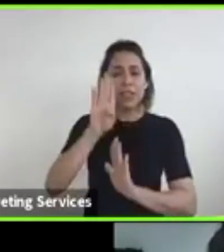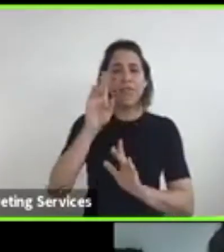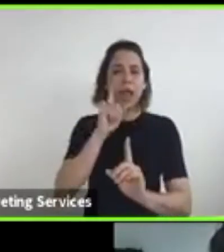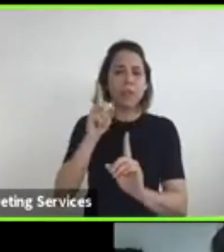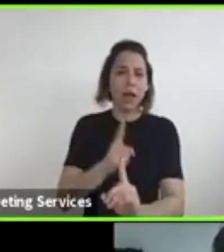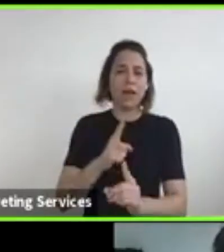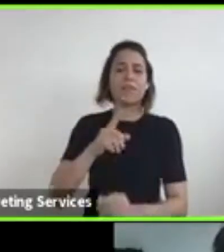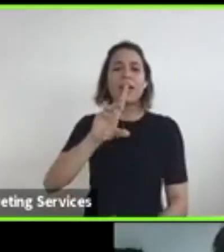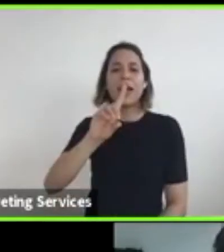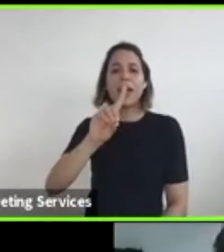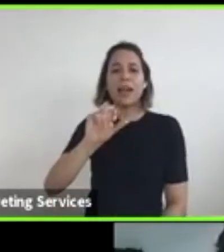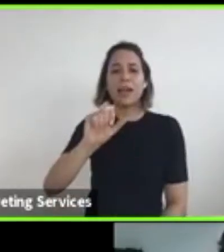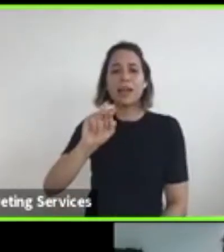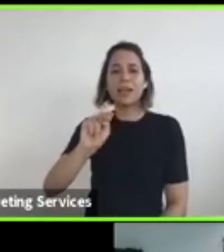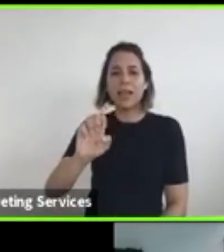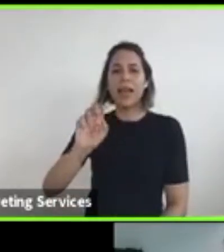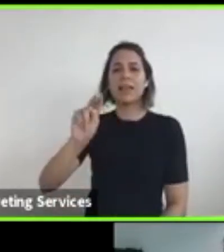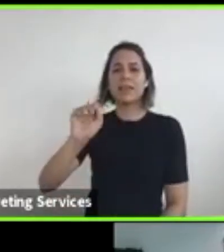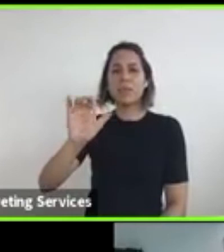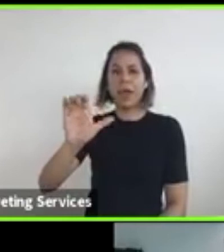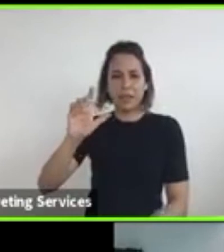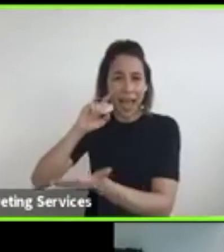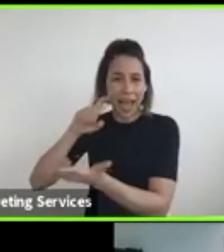ACKNOWLEDGMENT. AND I THINK, AS AN INSTITUTION, FOR